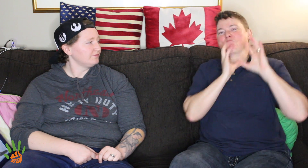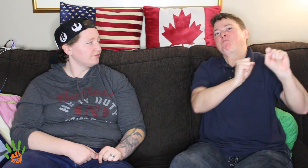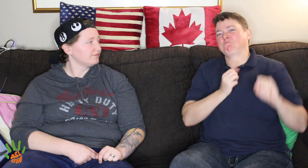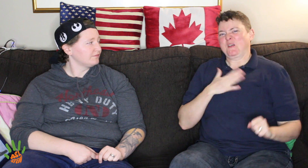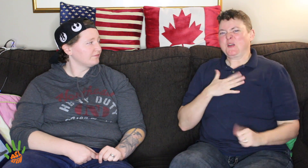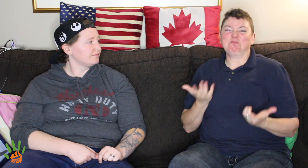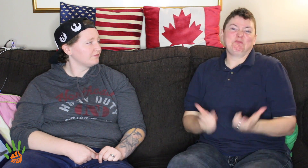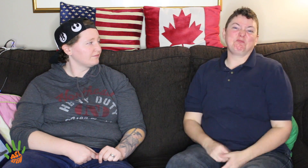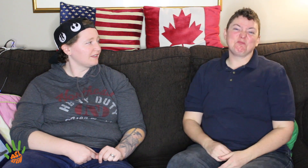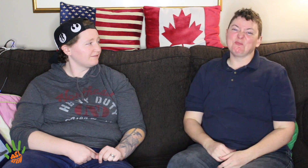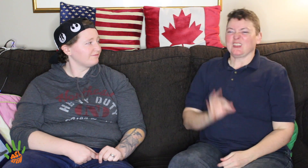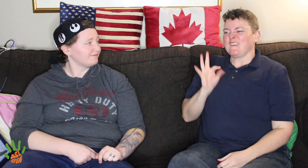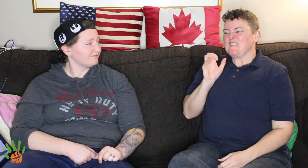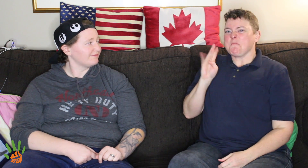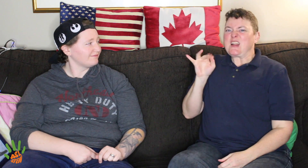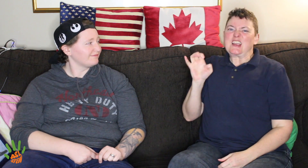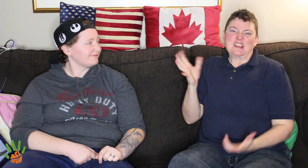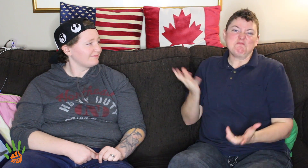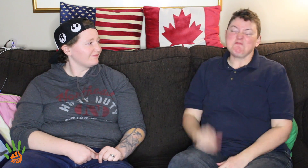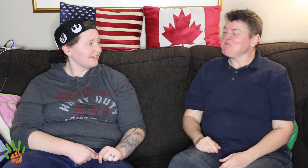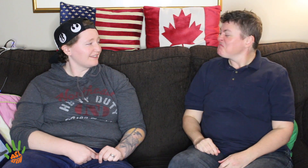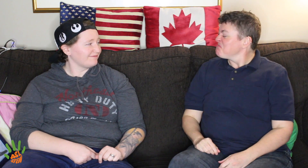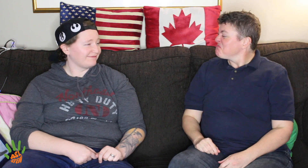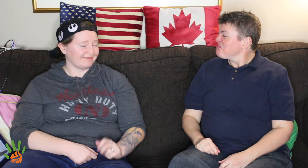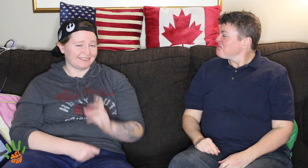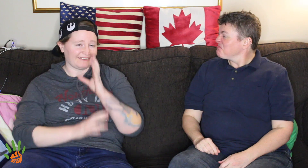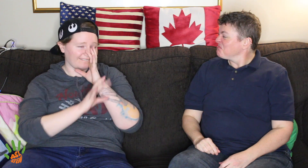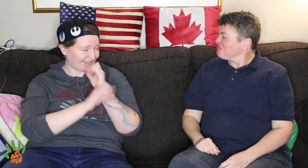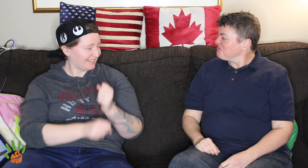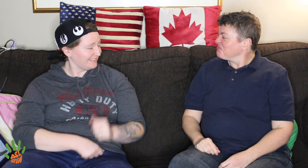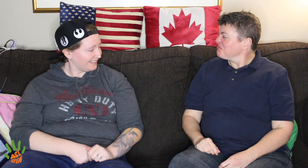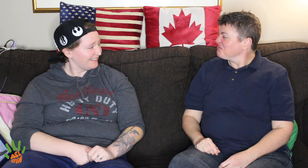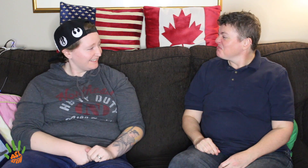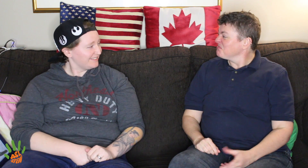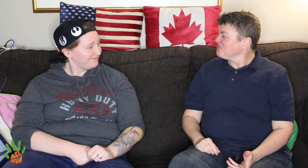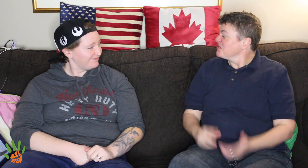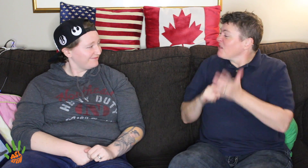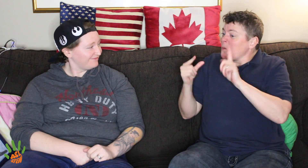I was more attracted to that style, and I still am. [J] Fascinating!